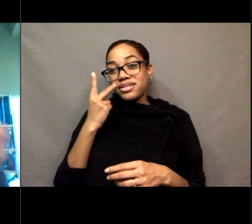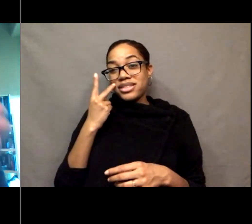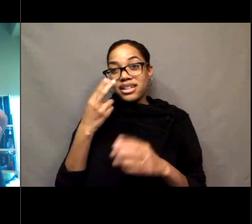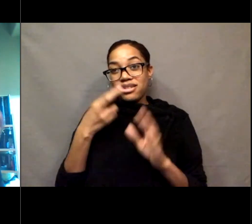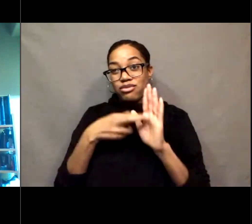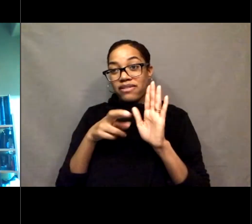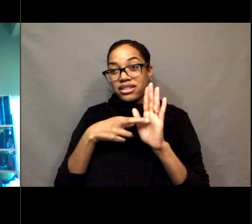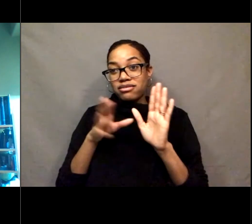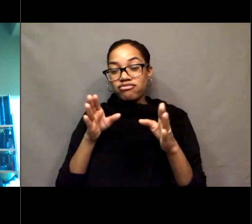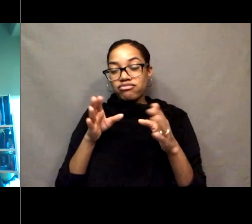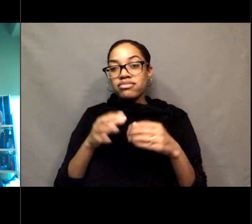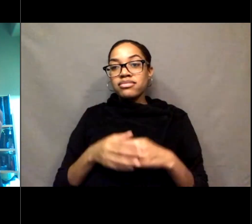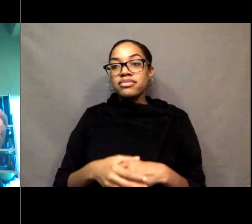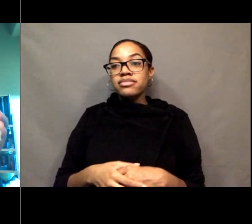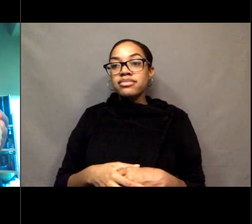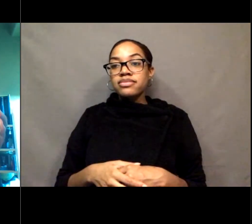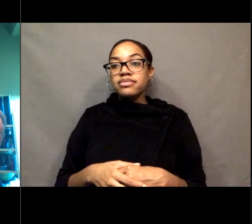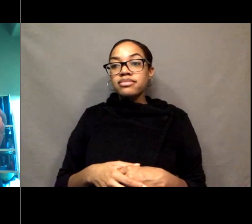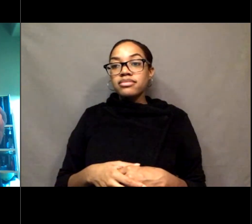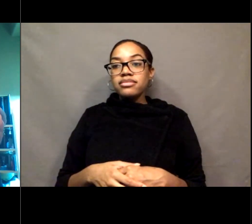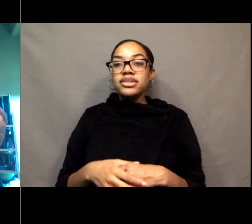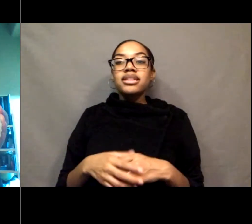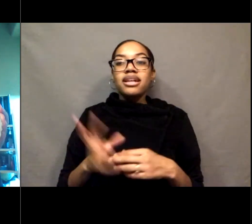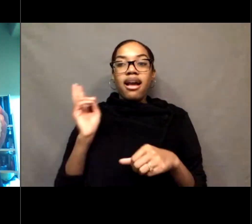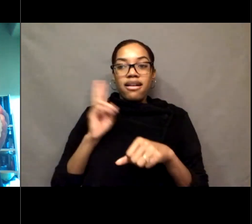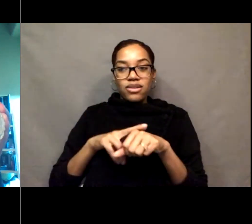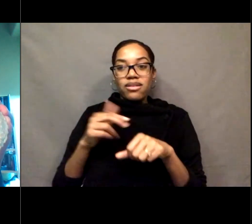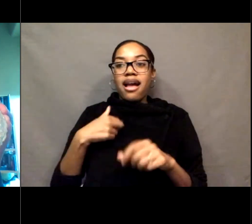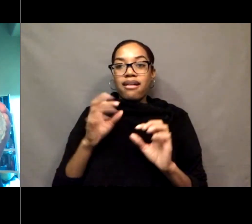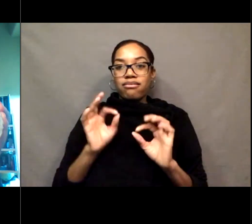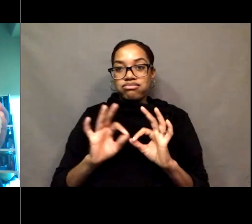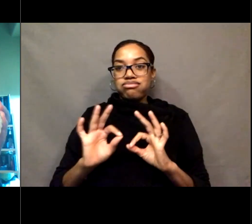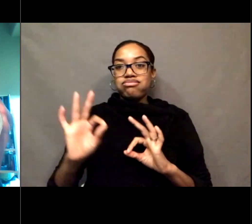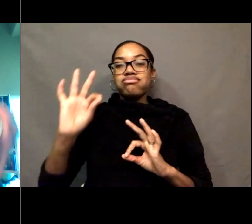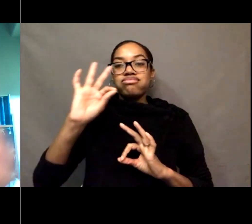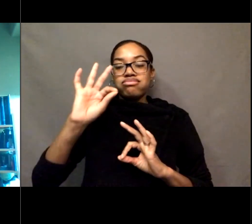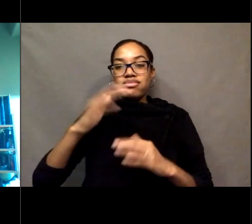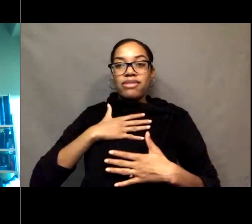And of course, like all abalone, they have respiratory ports along their edge here.